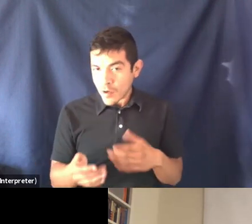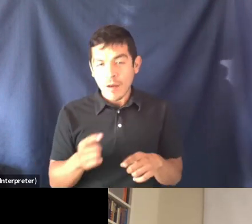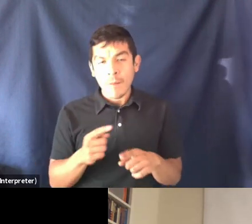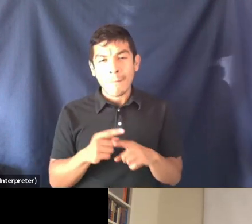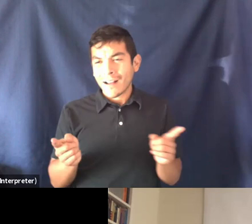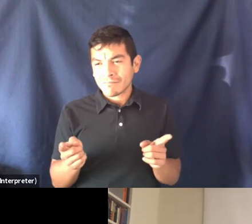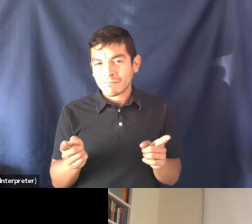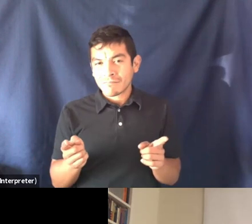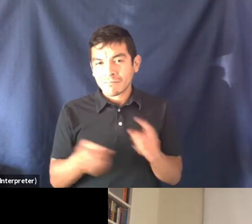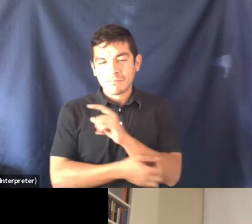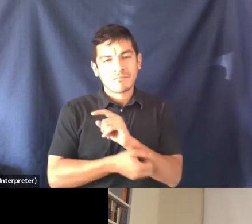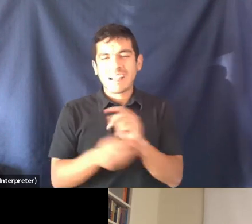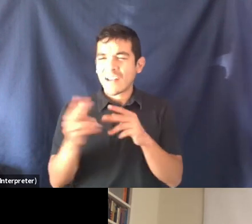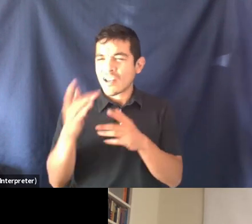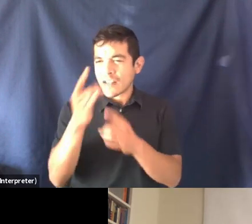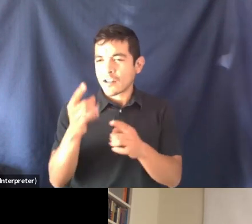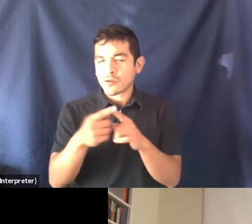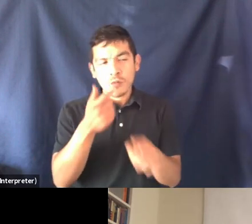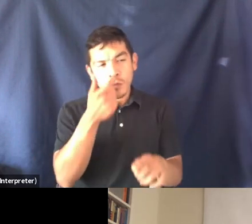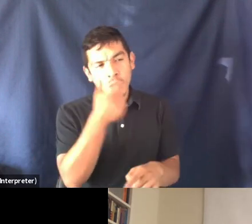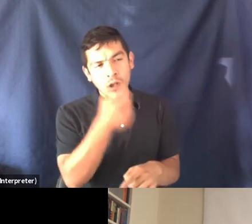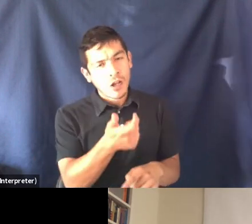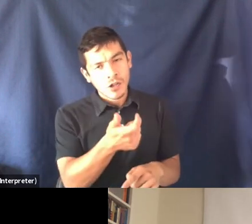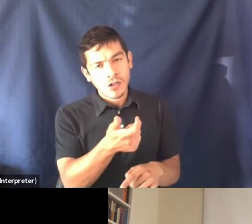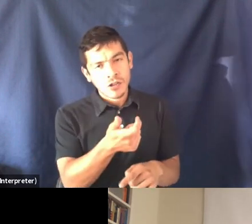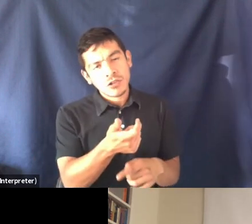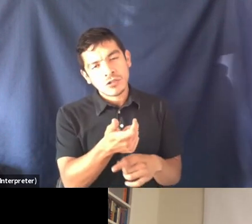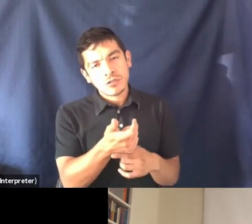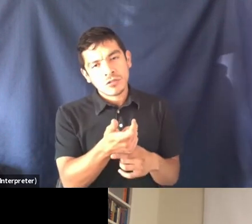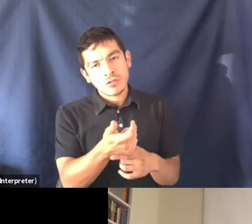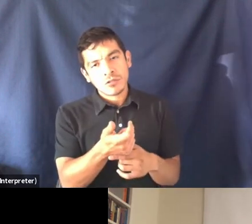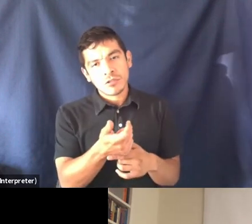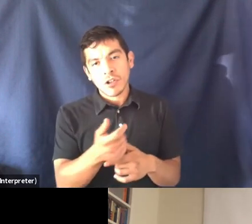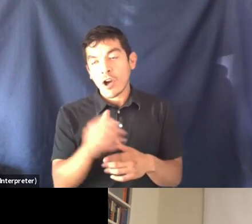to sort of watched the reaction people have, like, what's the distinction between a stray dog